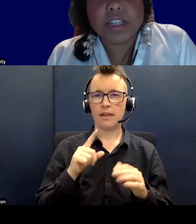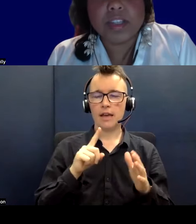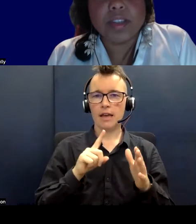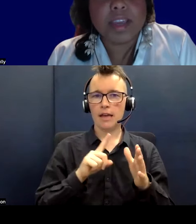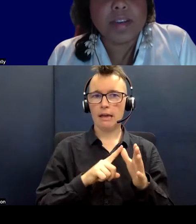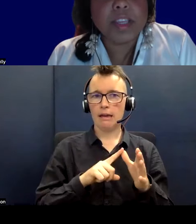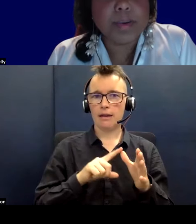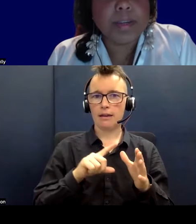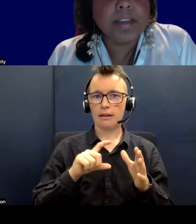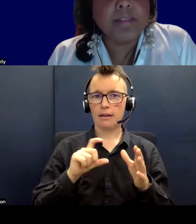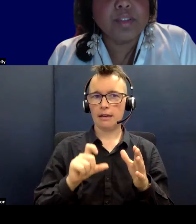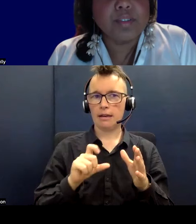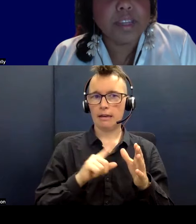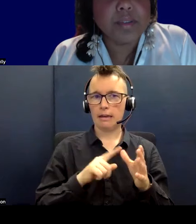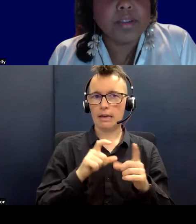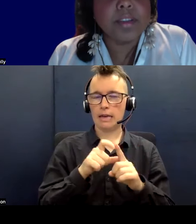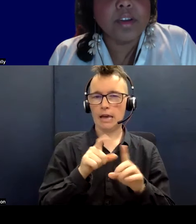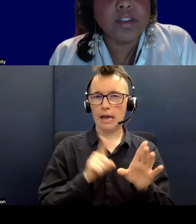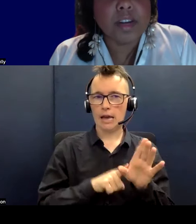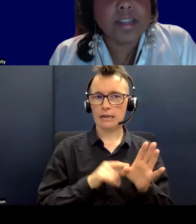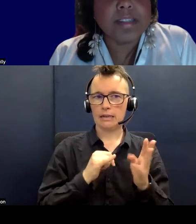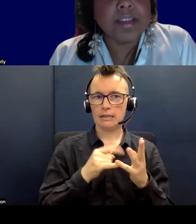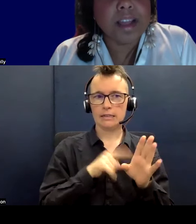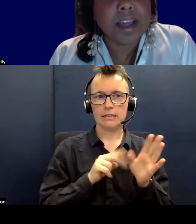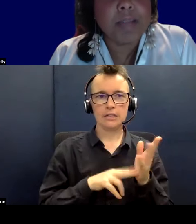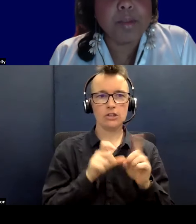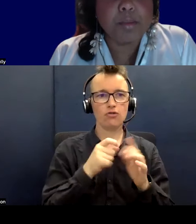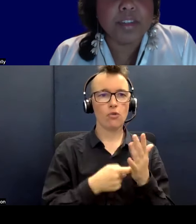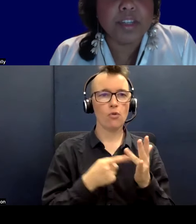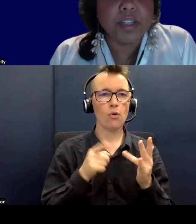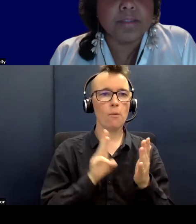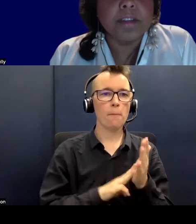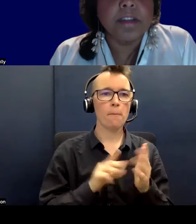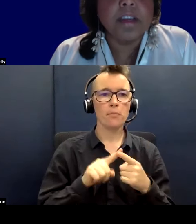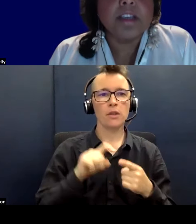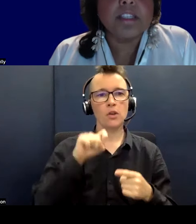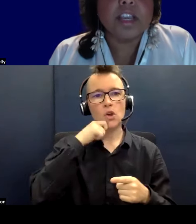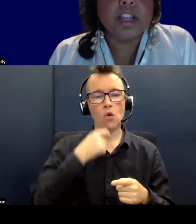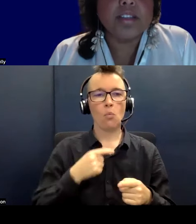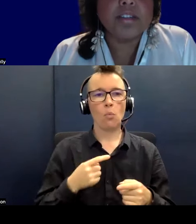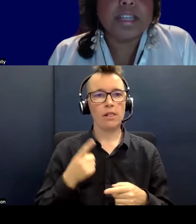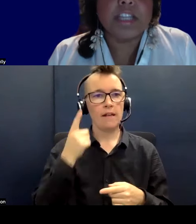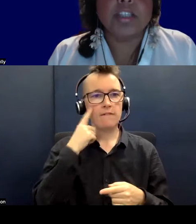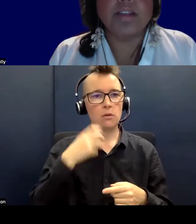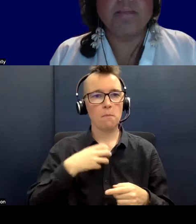to their acuity, visual fields, contrast, colour and pupil function. So closer attention may be